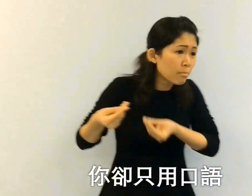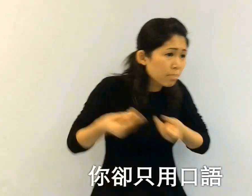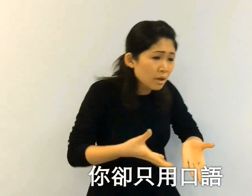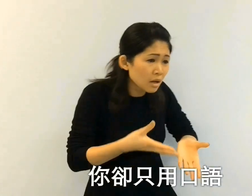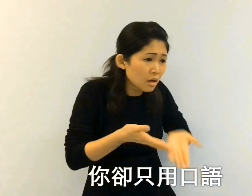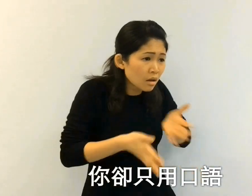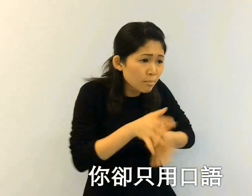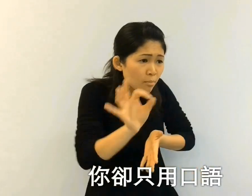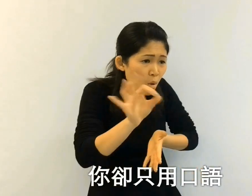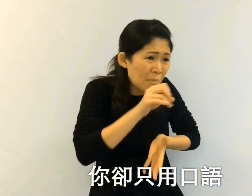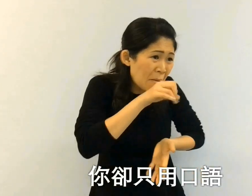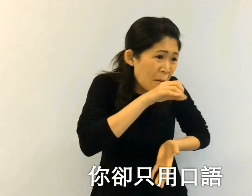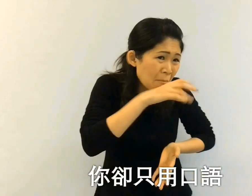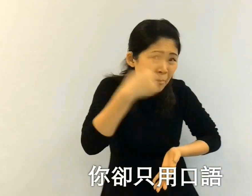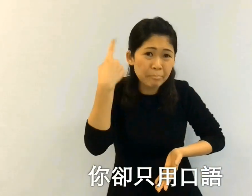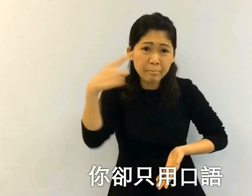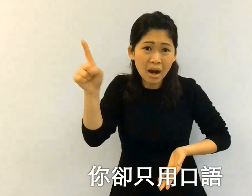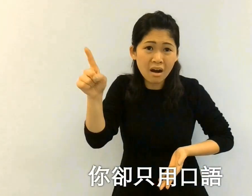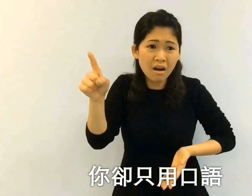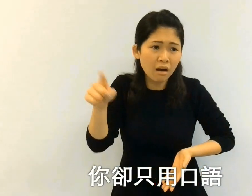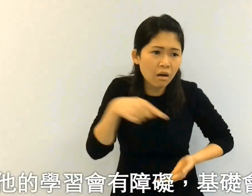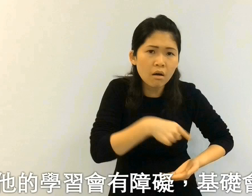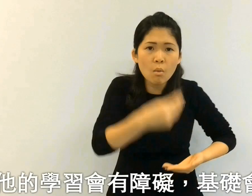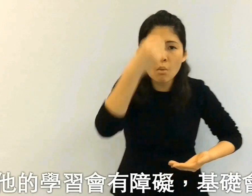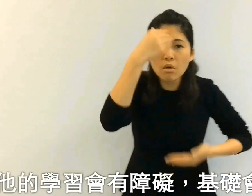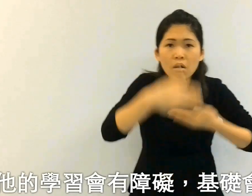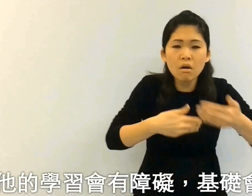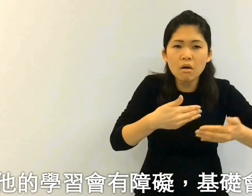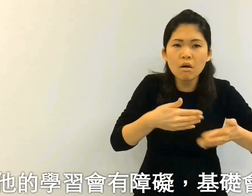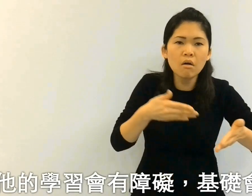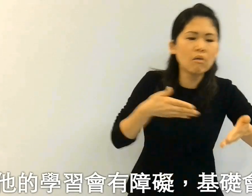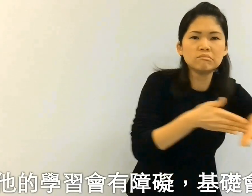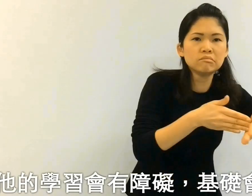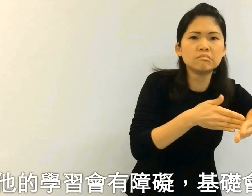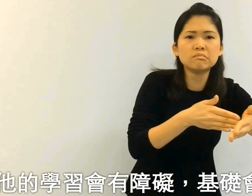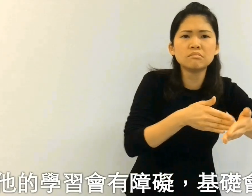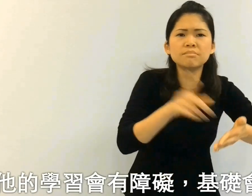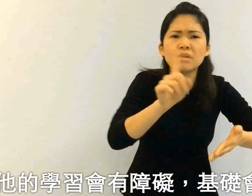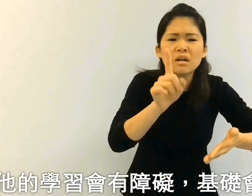but you just use verbal communication; his learning will be obstructed, thus lead to fragile foundation.